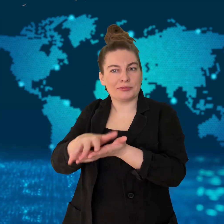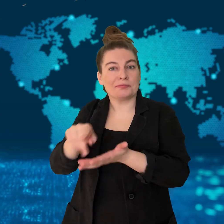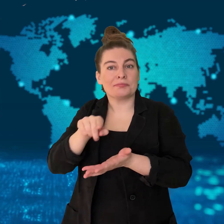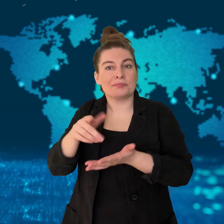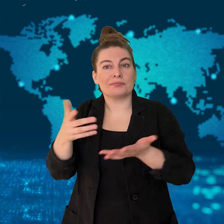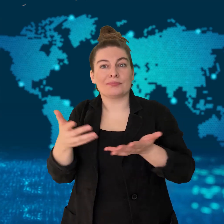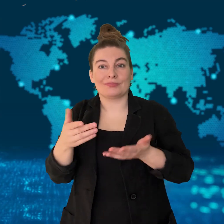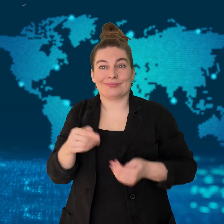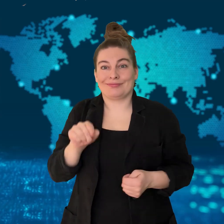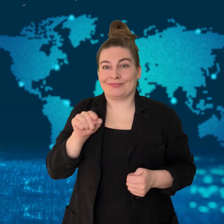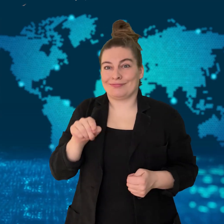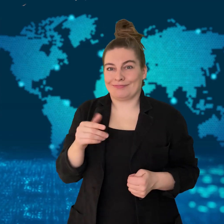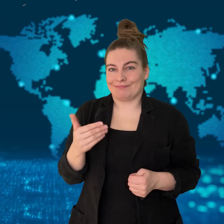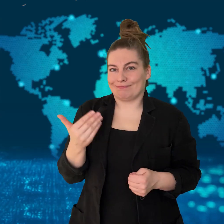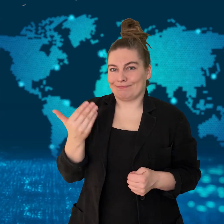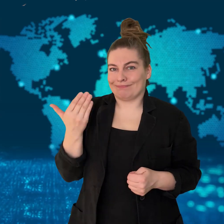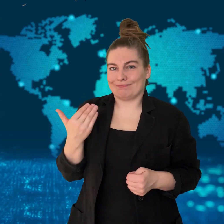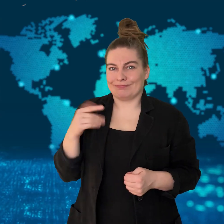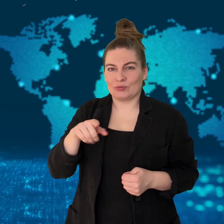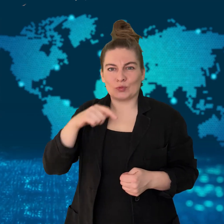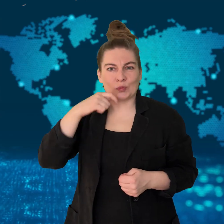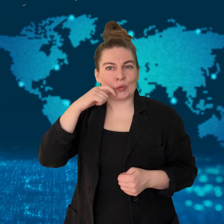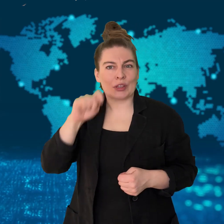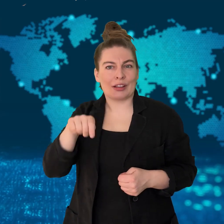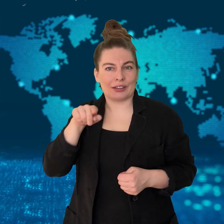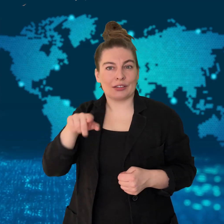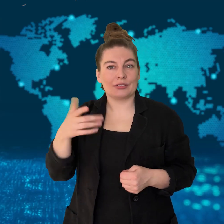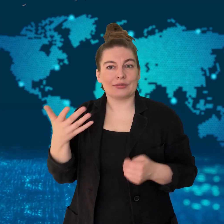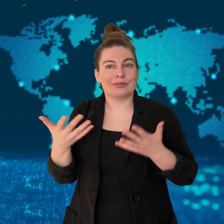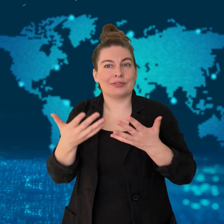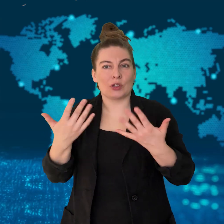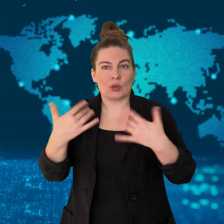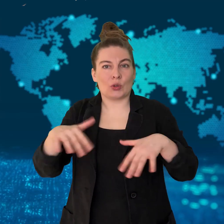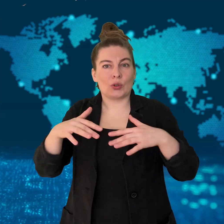and the threat of sanctions came the next morning.